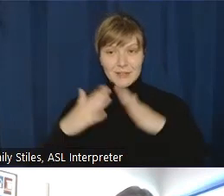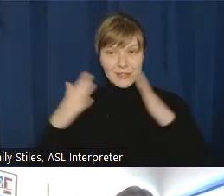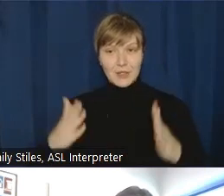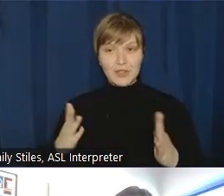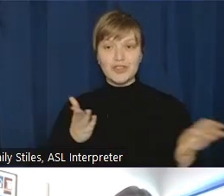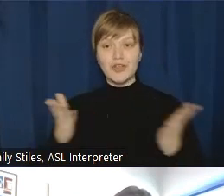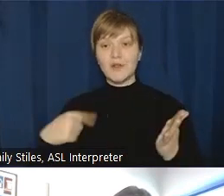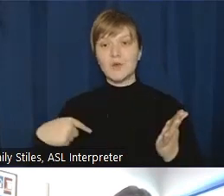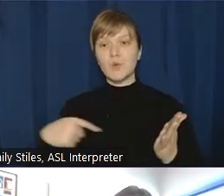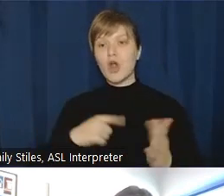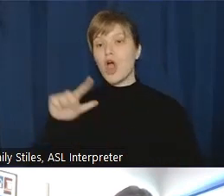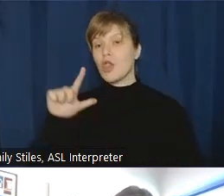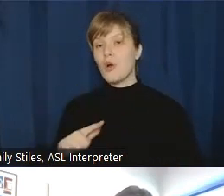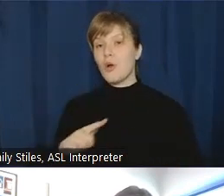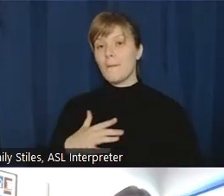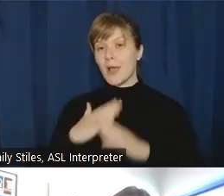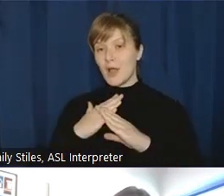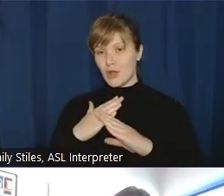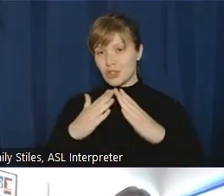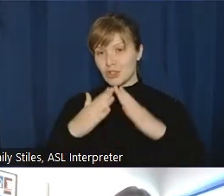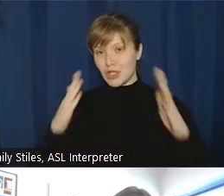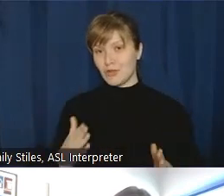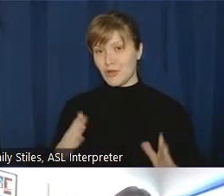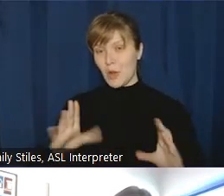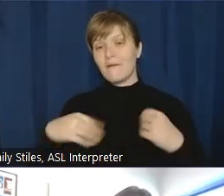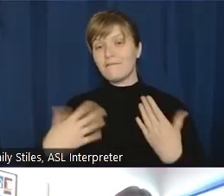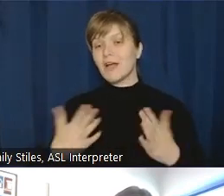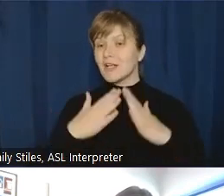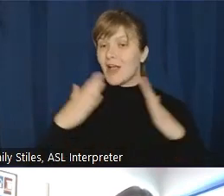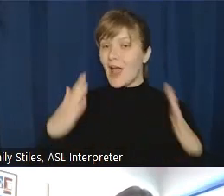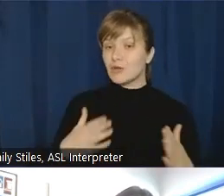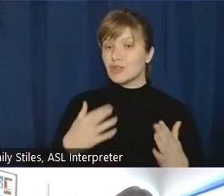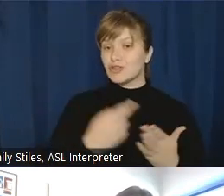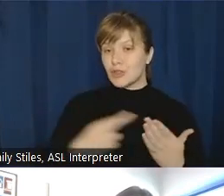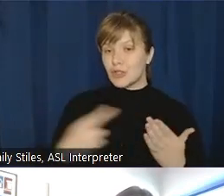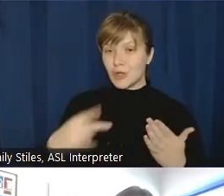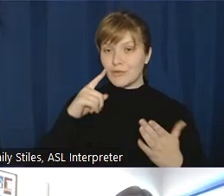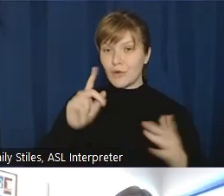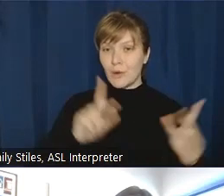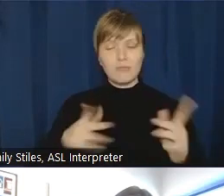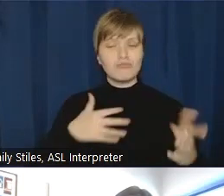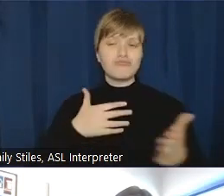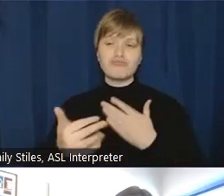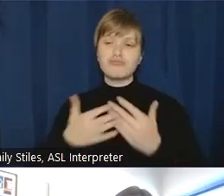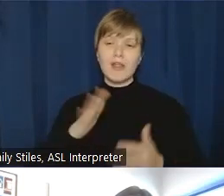shelter providing shelter and housing resources to folks regardless of their faith, sobriety,